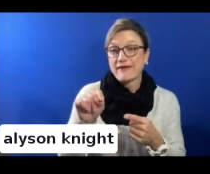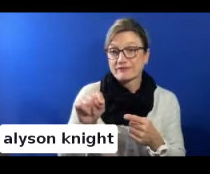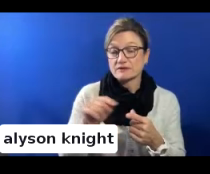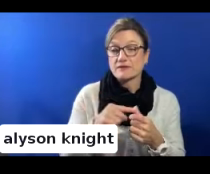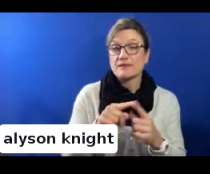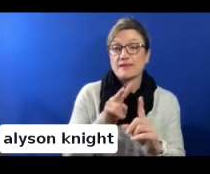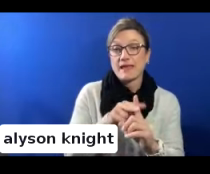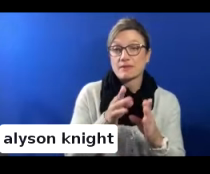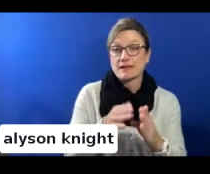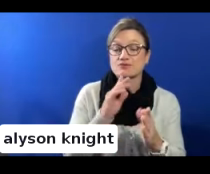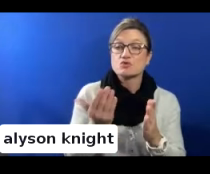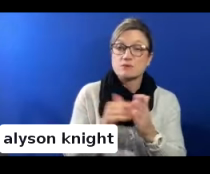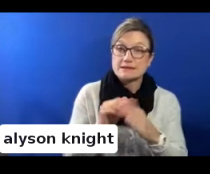re-submit with the corrected file.